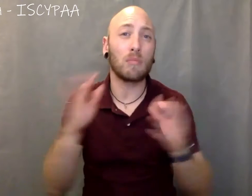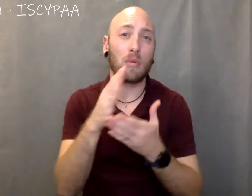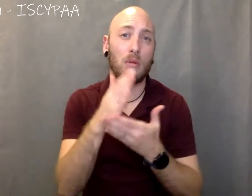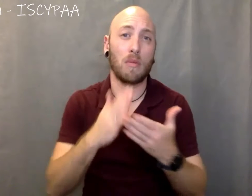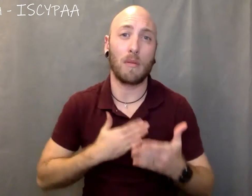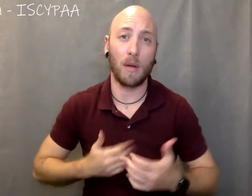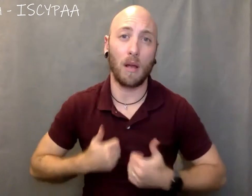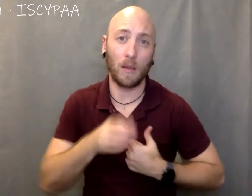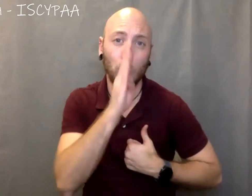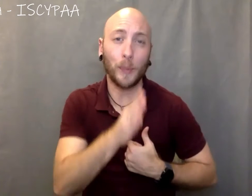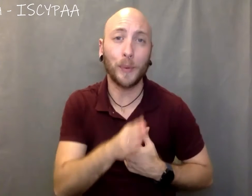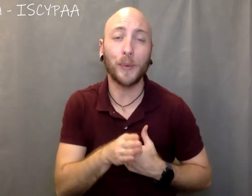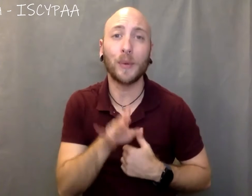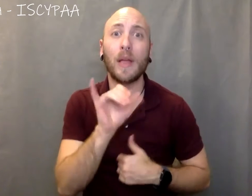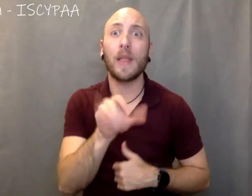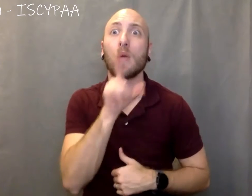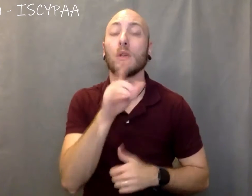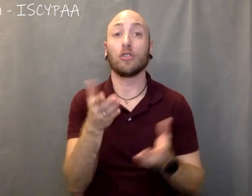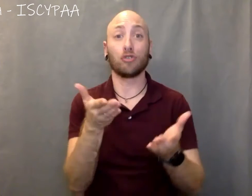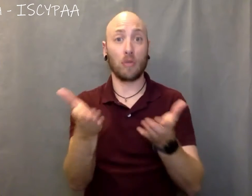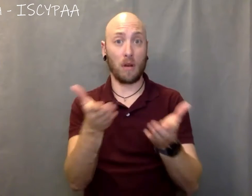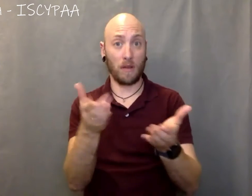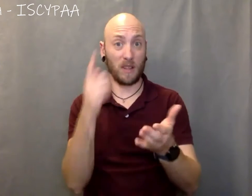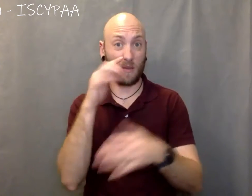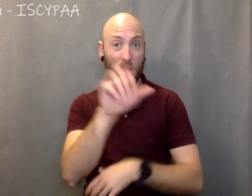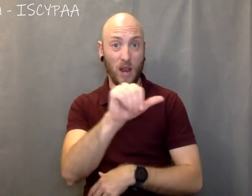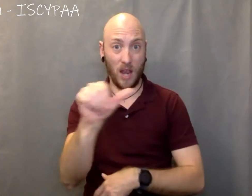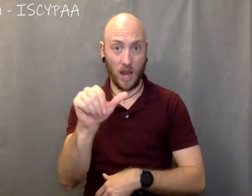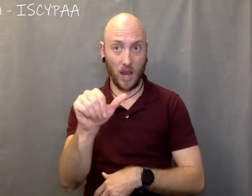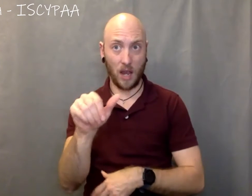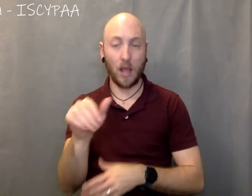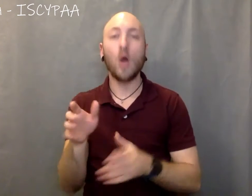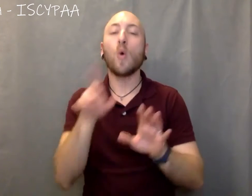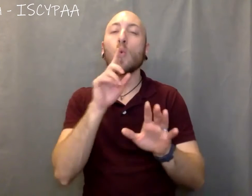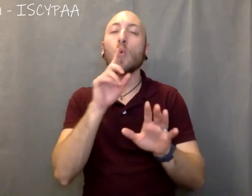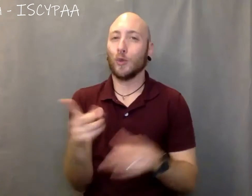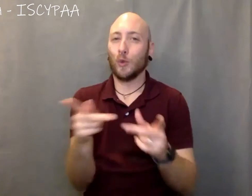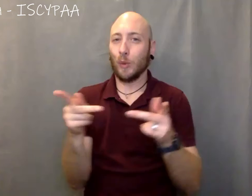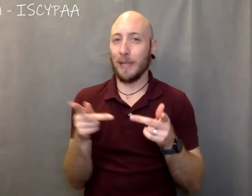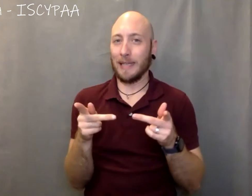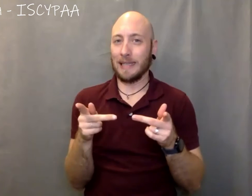And like that service work in a and at home are the two places I have to practice the steps,